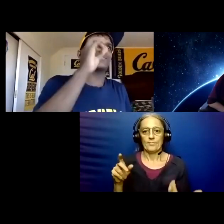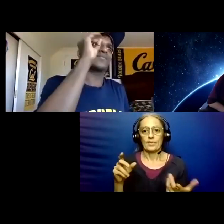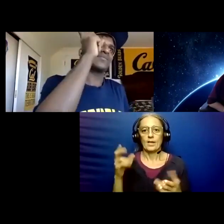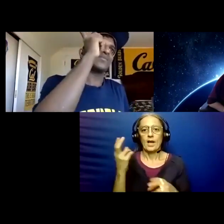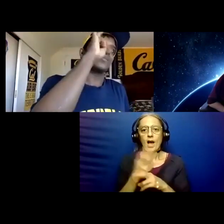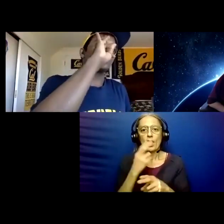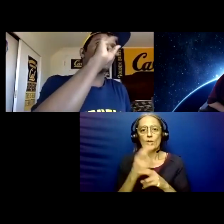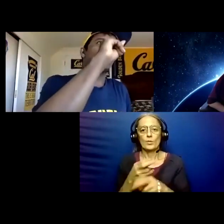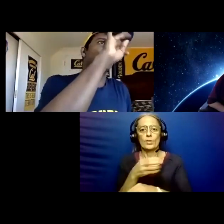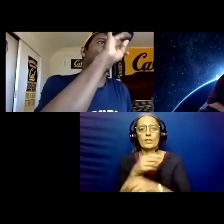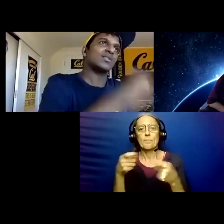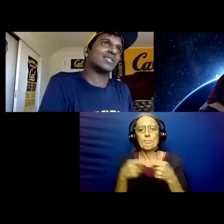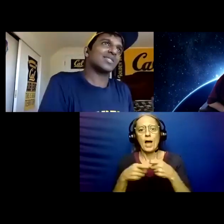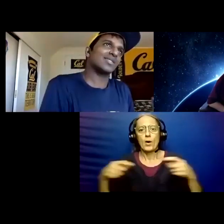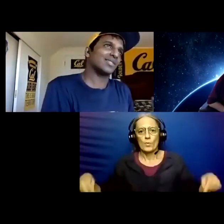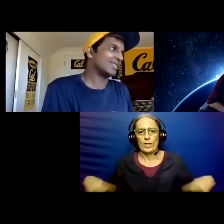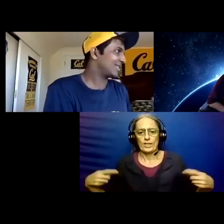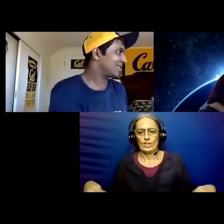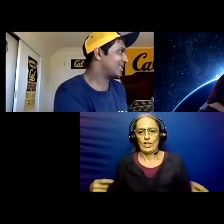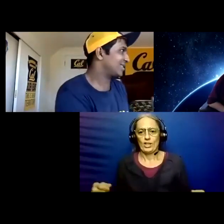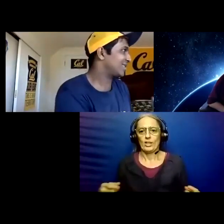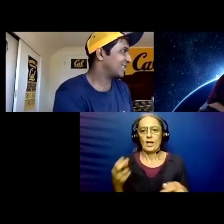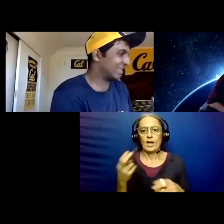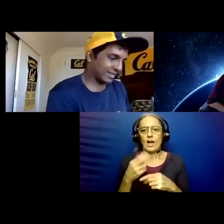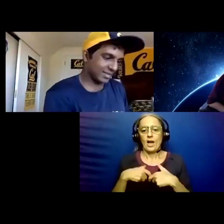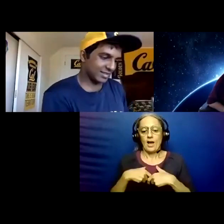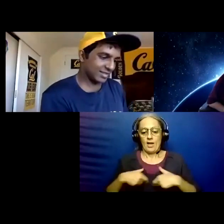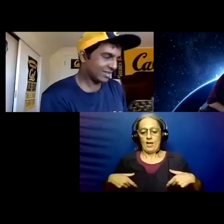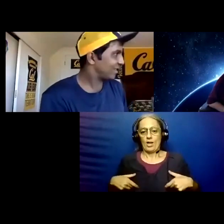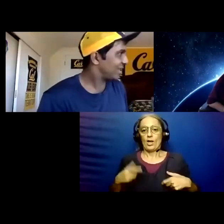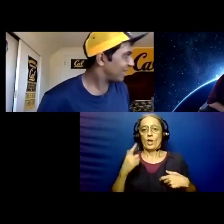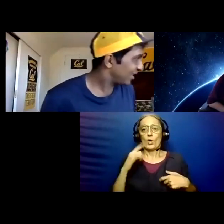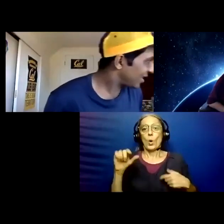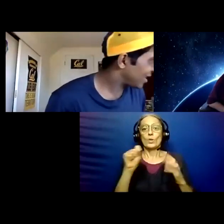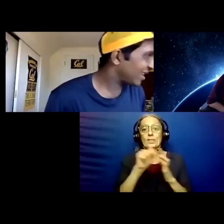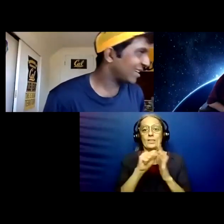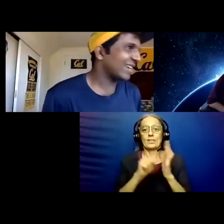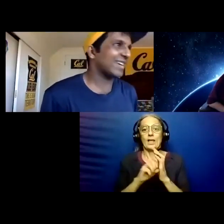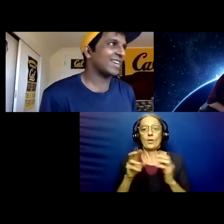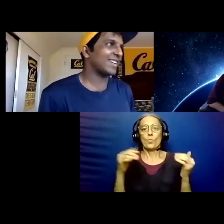and wearing a Golden State Warriors Strength in Numbers blue and yellow shirt.